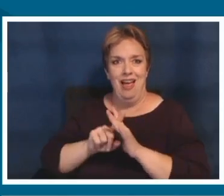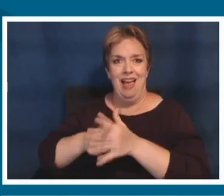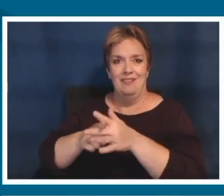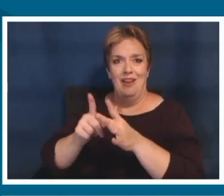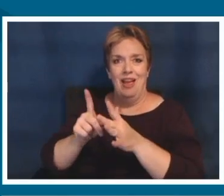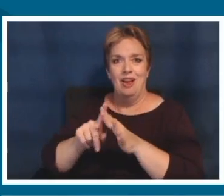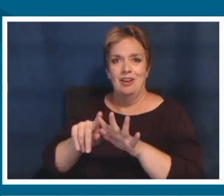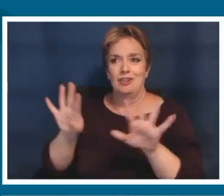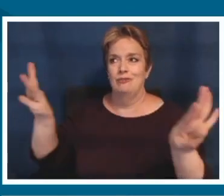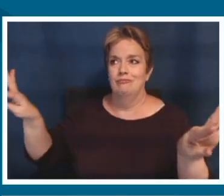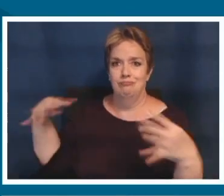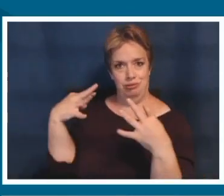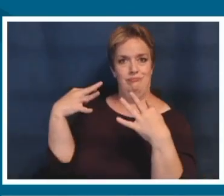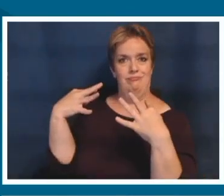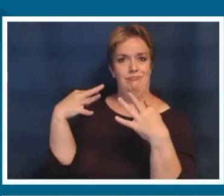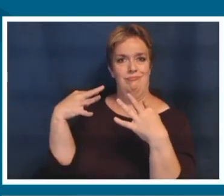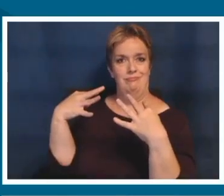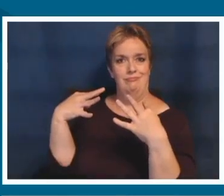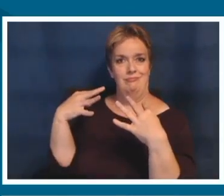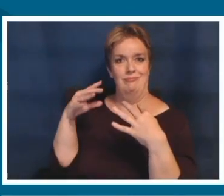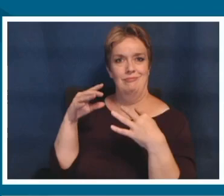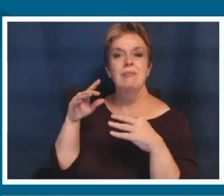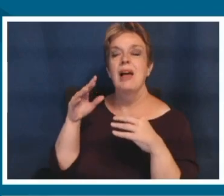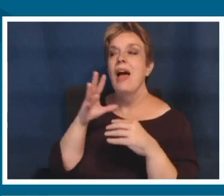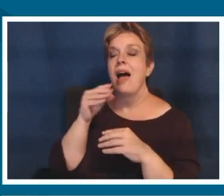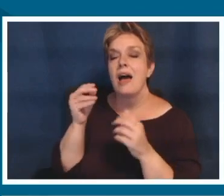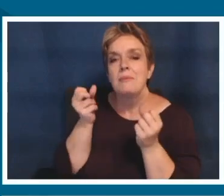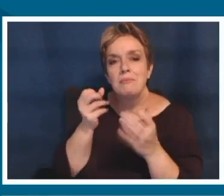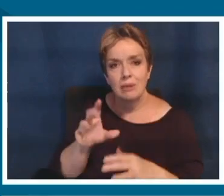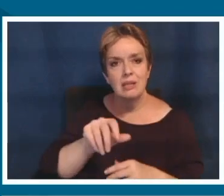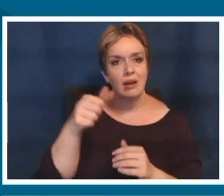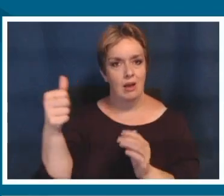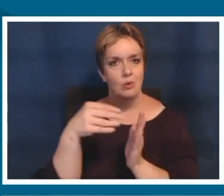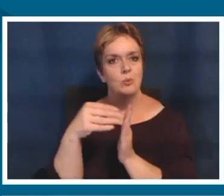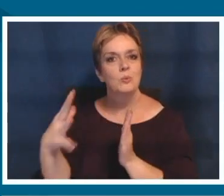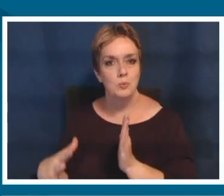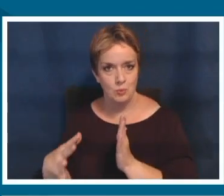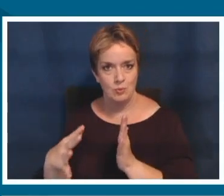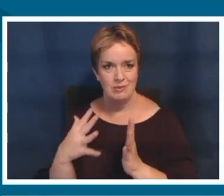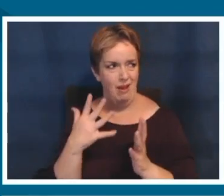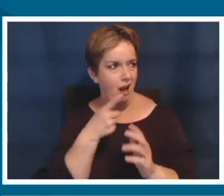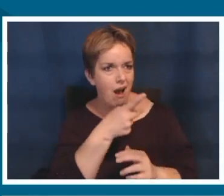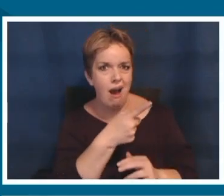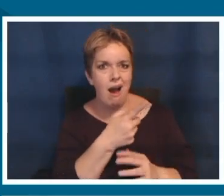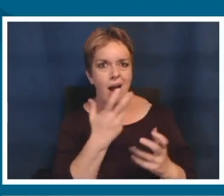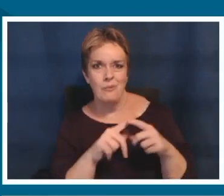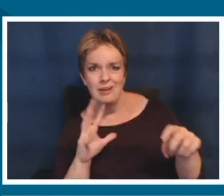were around and a lot of other students